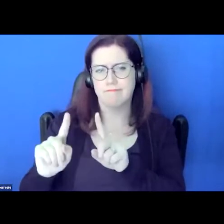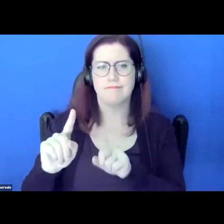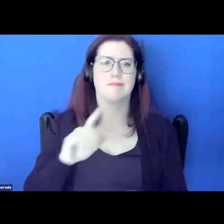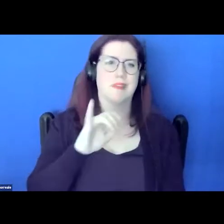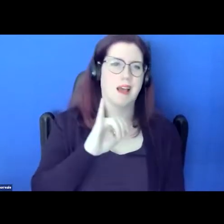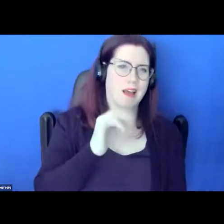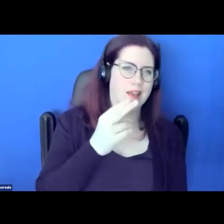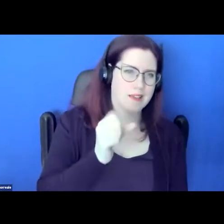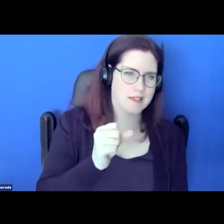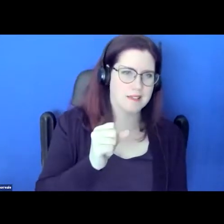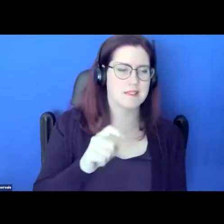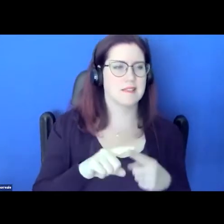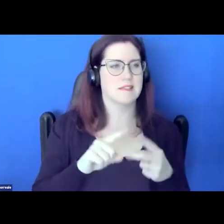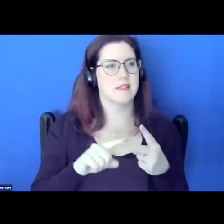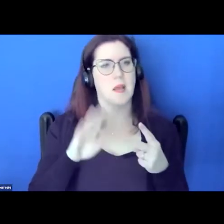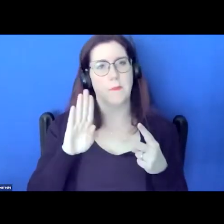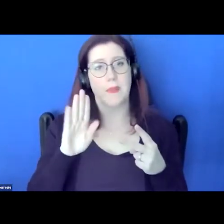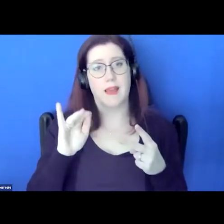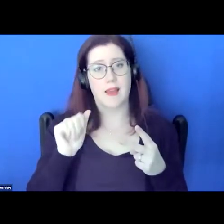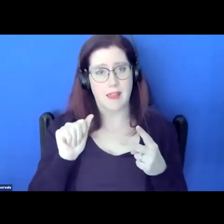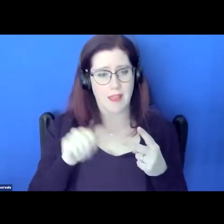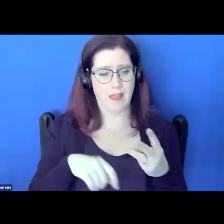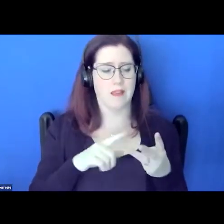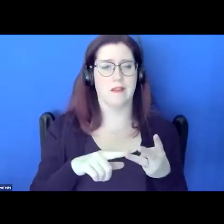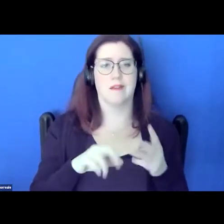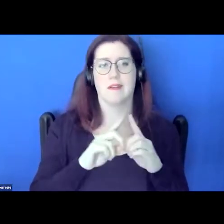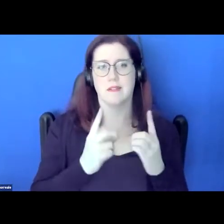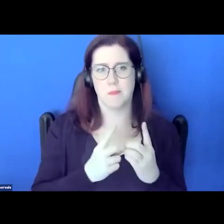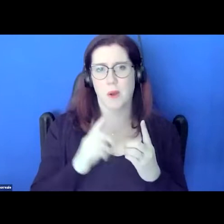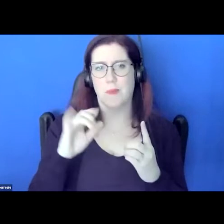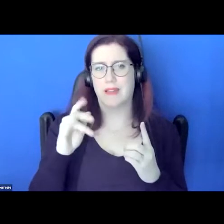BIA, Department of Interior to look at what IHS facilities